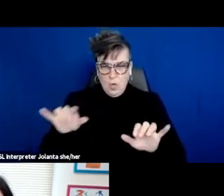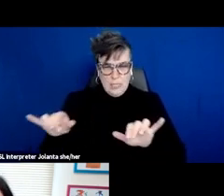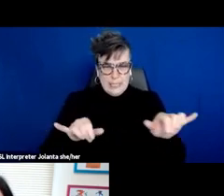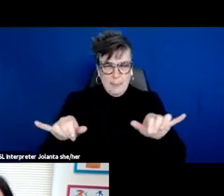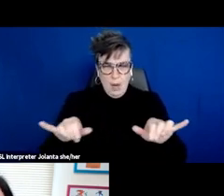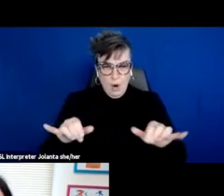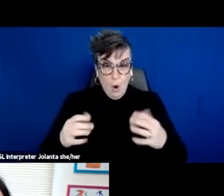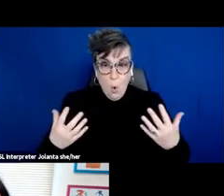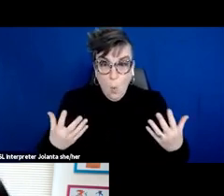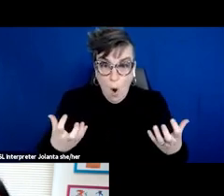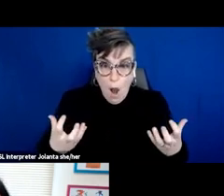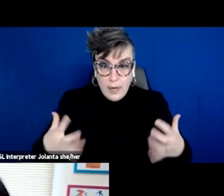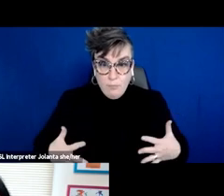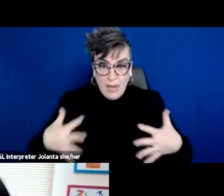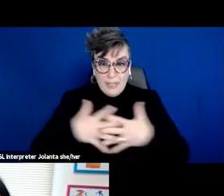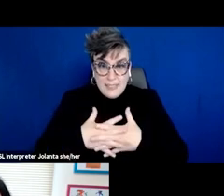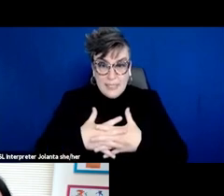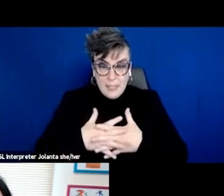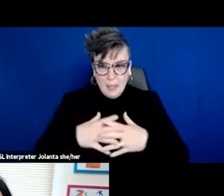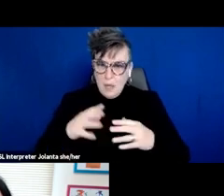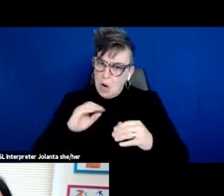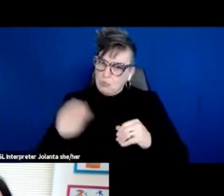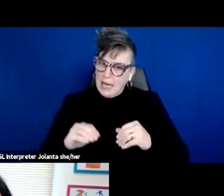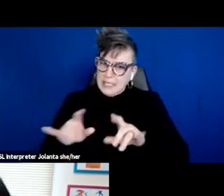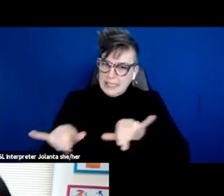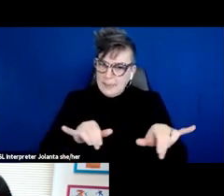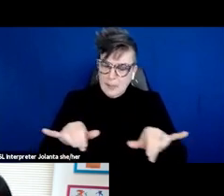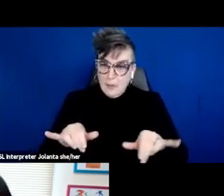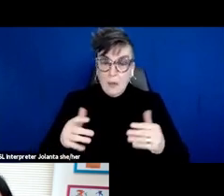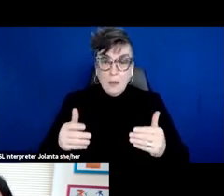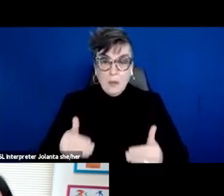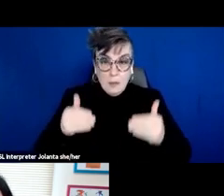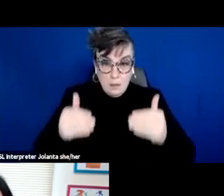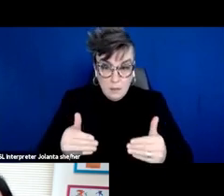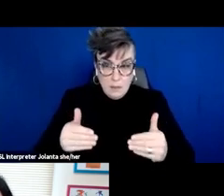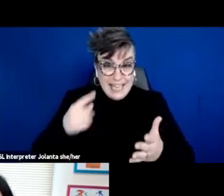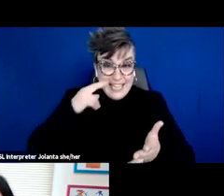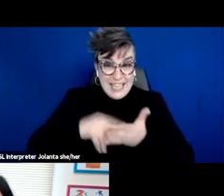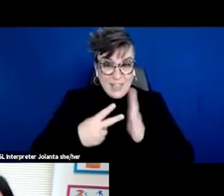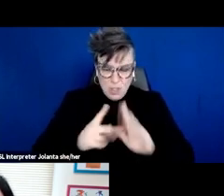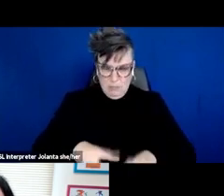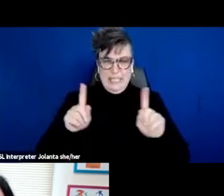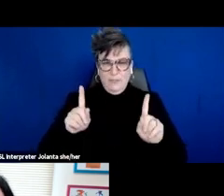wontedness, yet significant differences in pregnancy intention, we do know that women